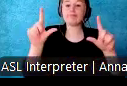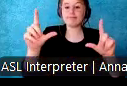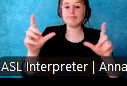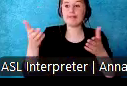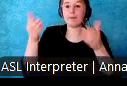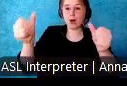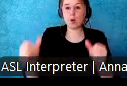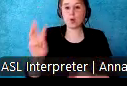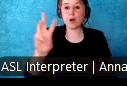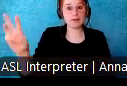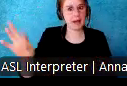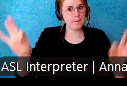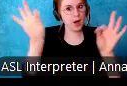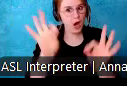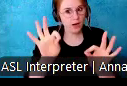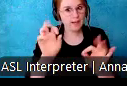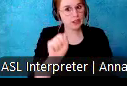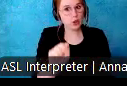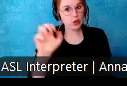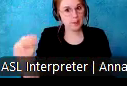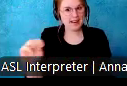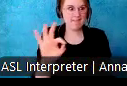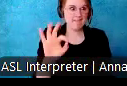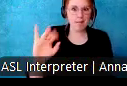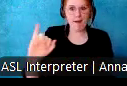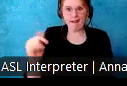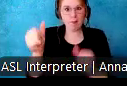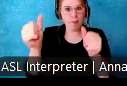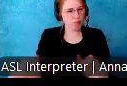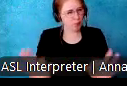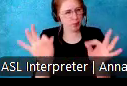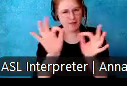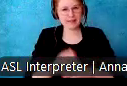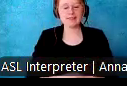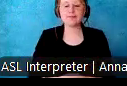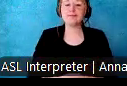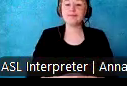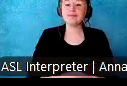Perfect for social media. - And good for social media. But I'm going to move into more of our advertising and promotions where often we have